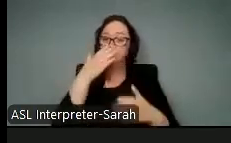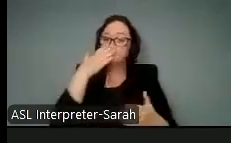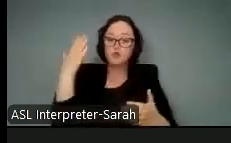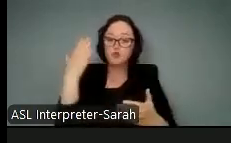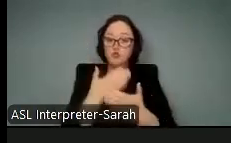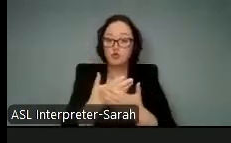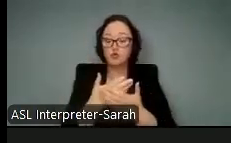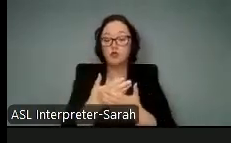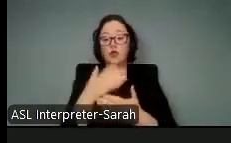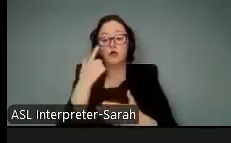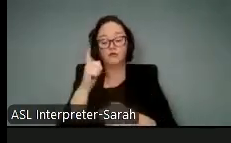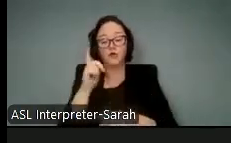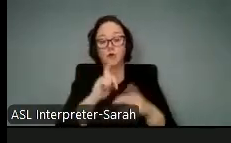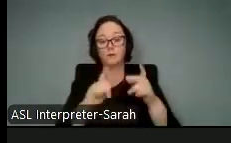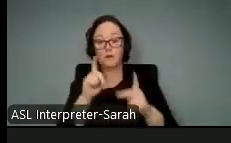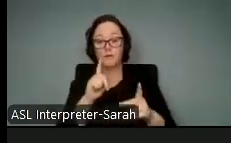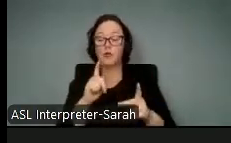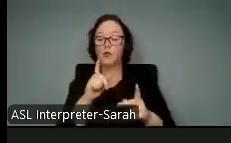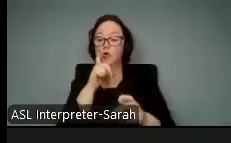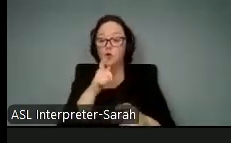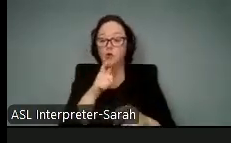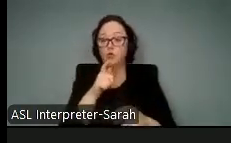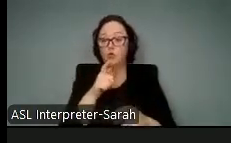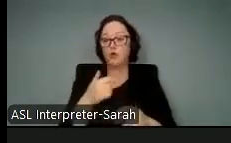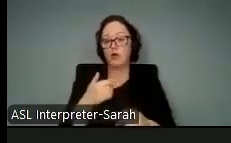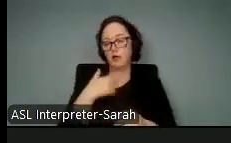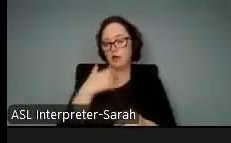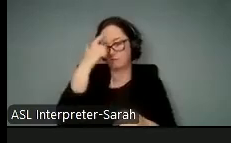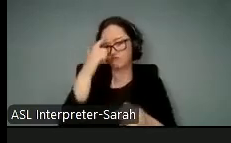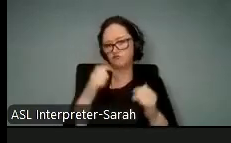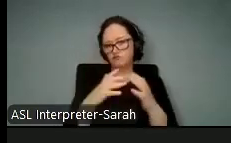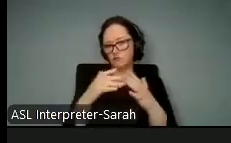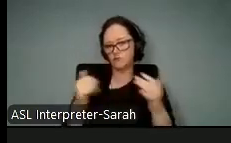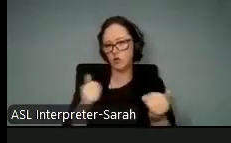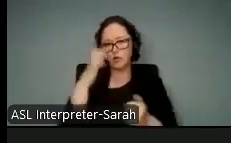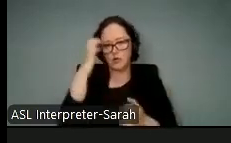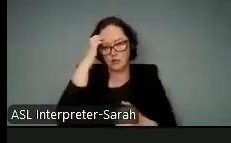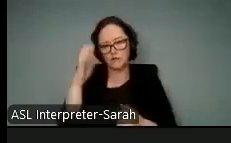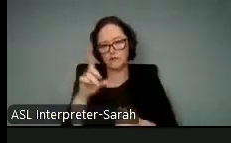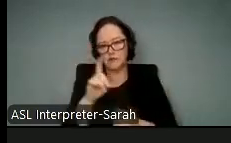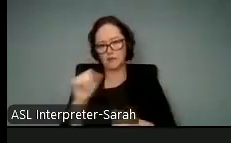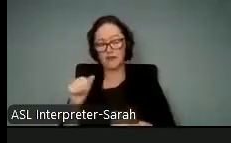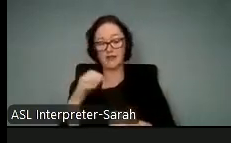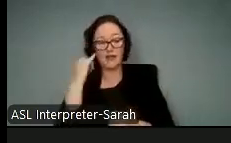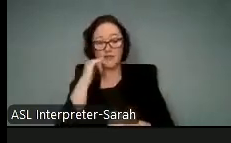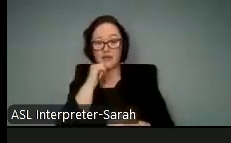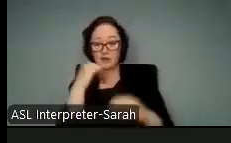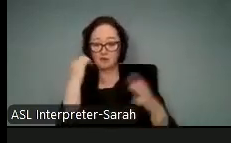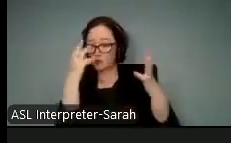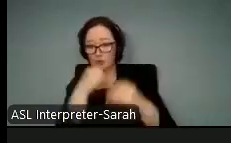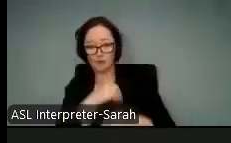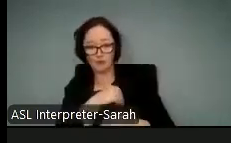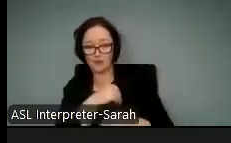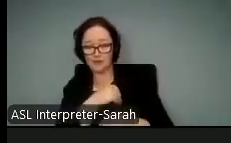or who live with different cognitive disabilities. If it's not attractive, it is not going to get used,